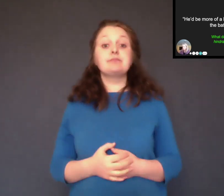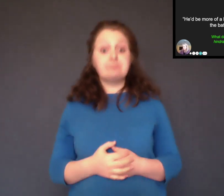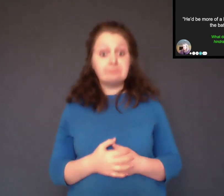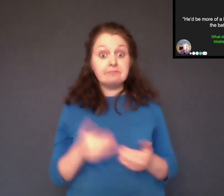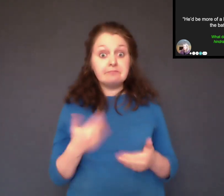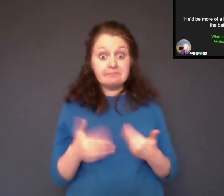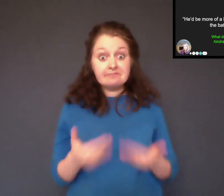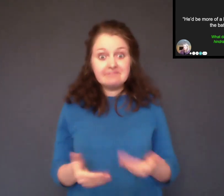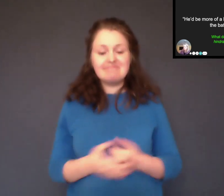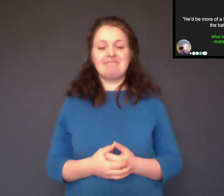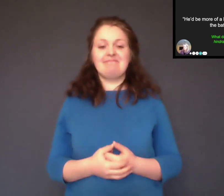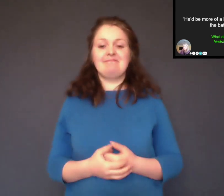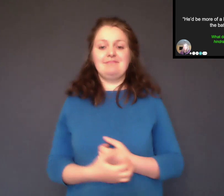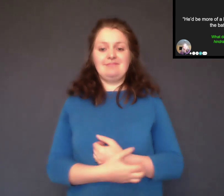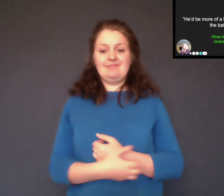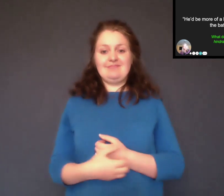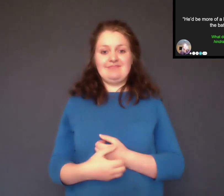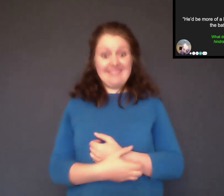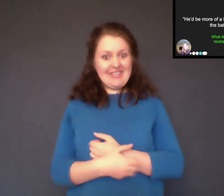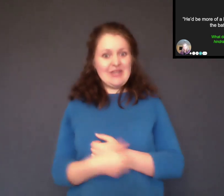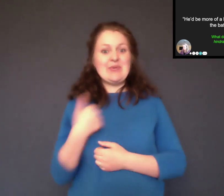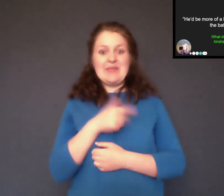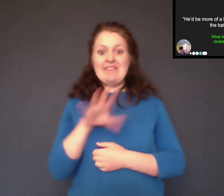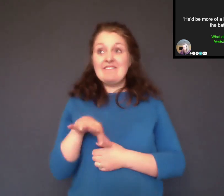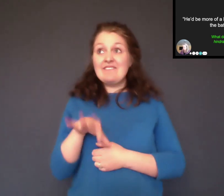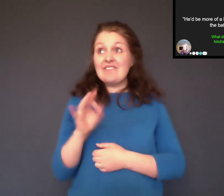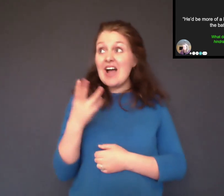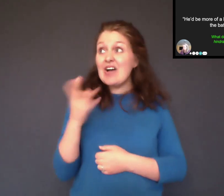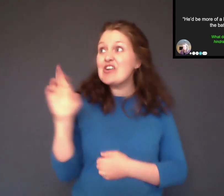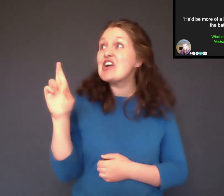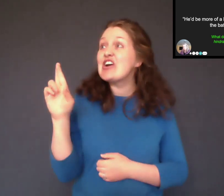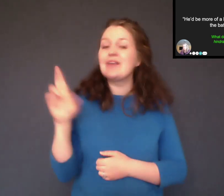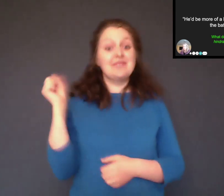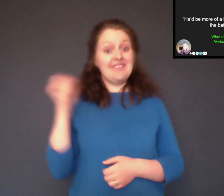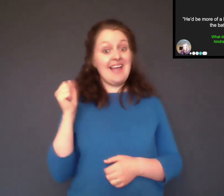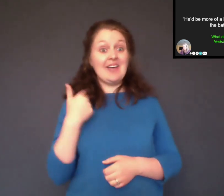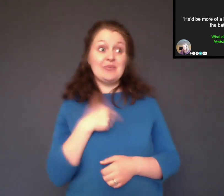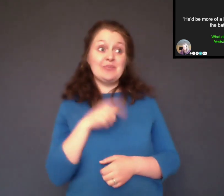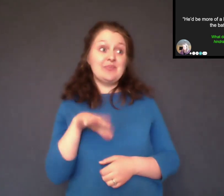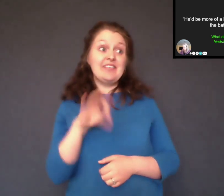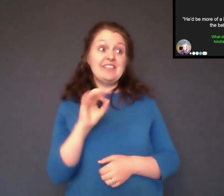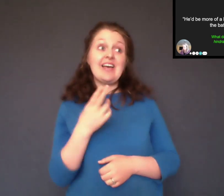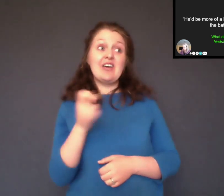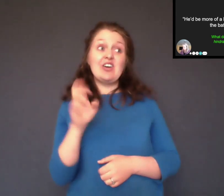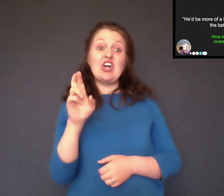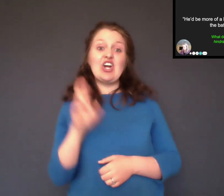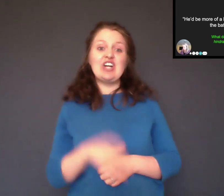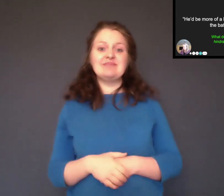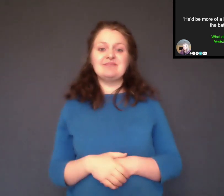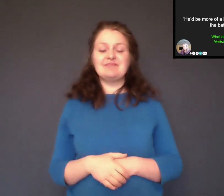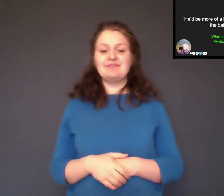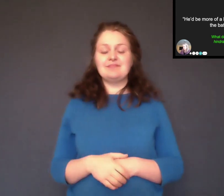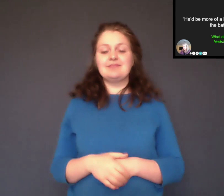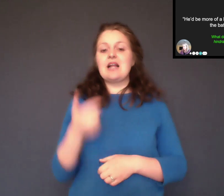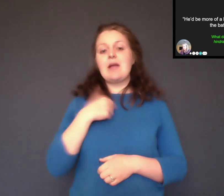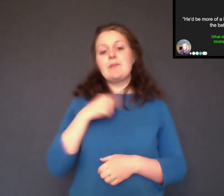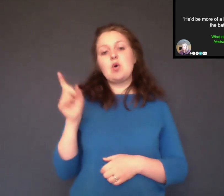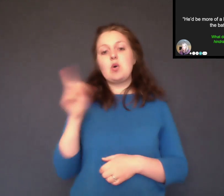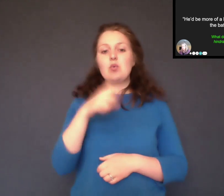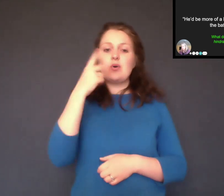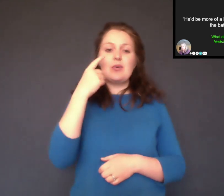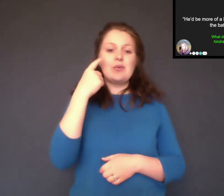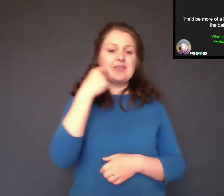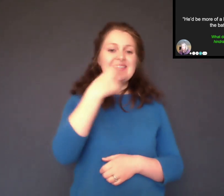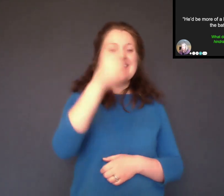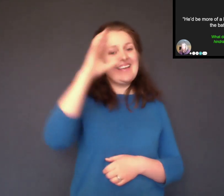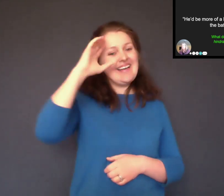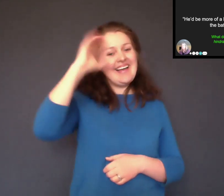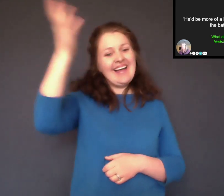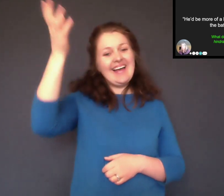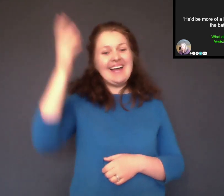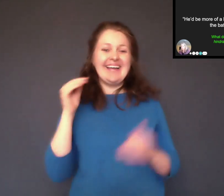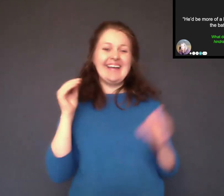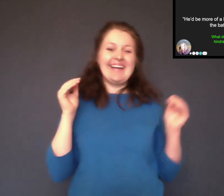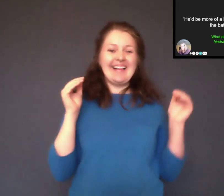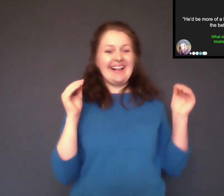let's keep reading so we found her yeah we found her said harvey i'll go say hi wendell said with